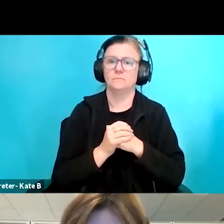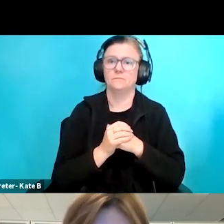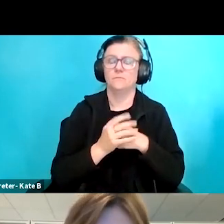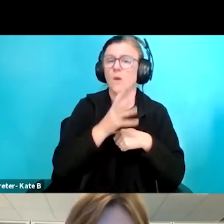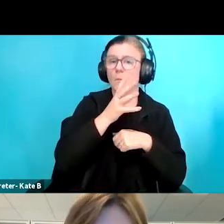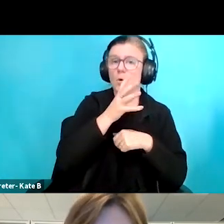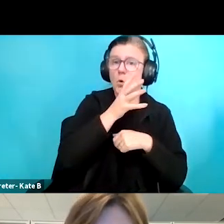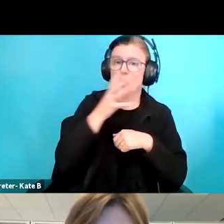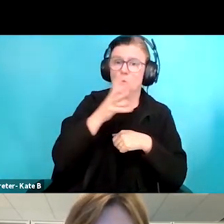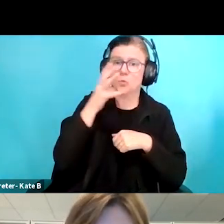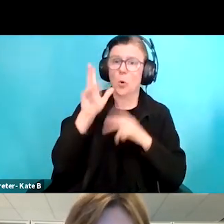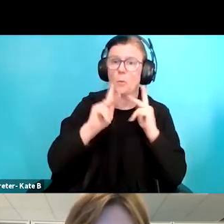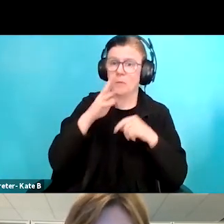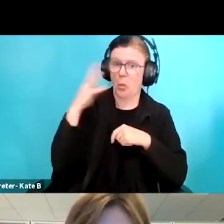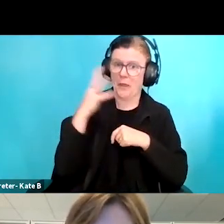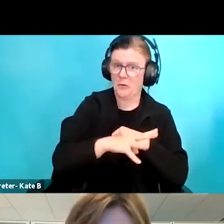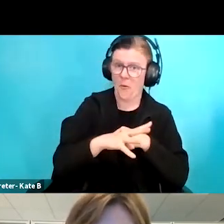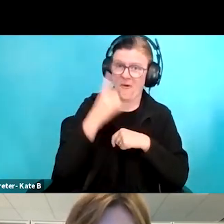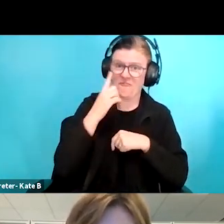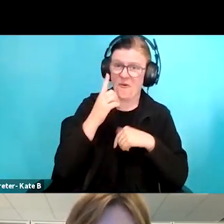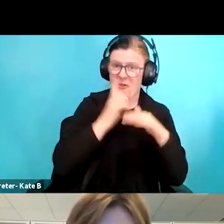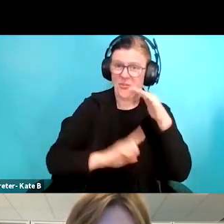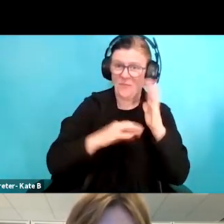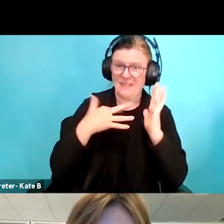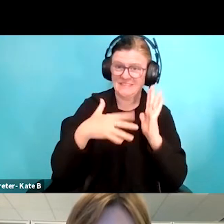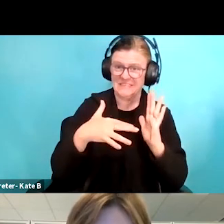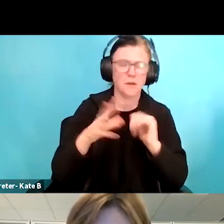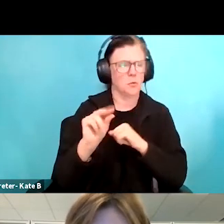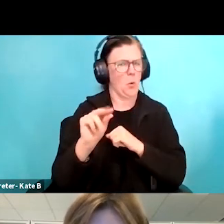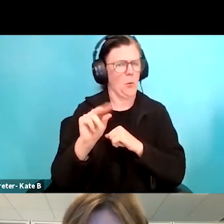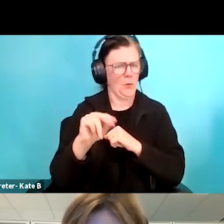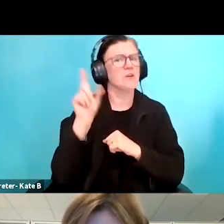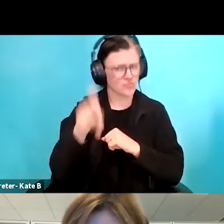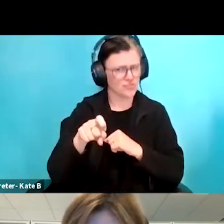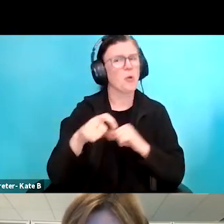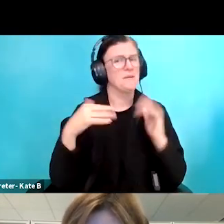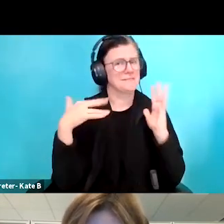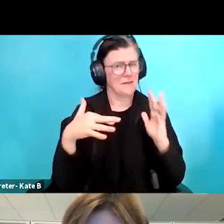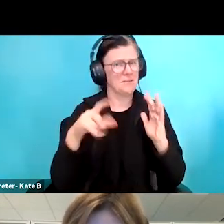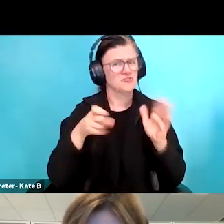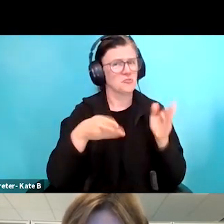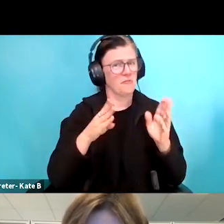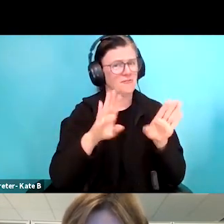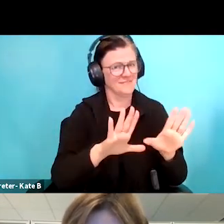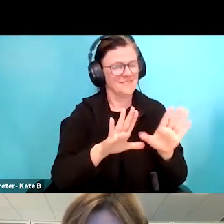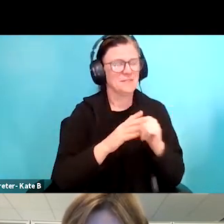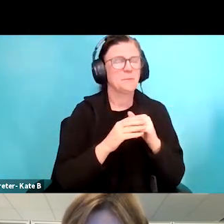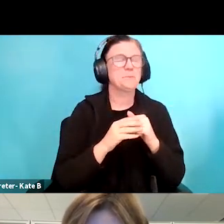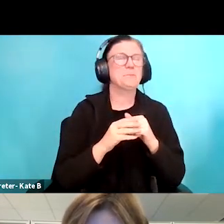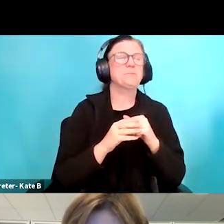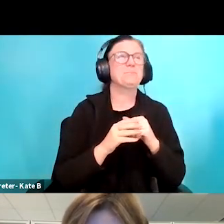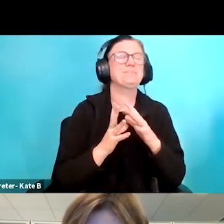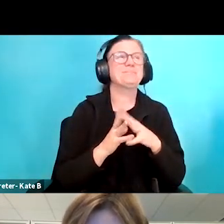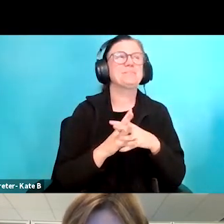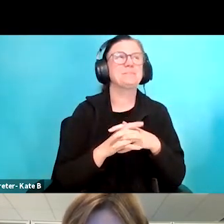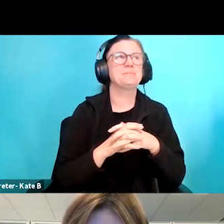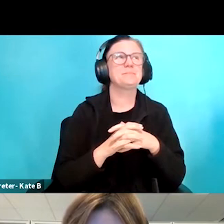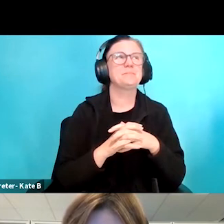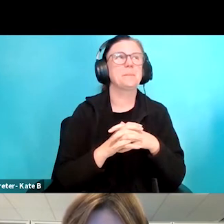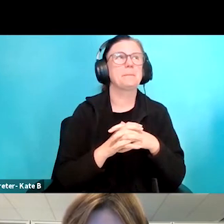on rural people for social isolation and loneliness. I think that I am not saying that